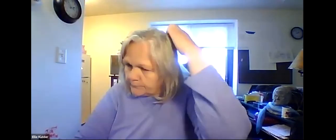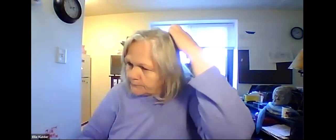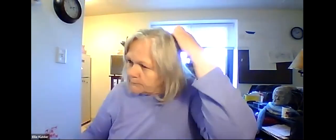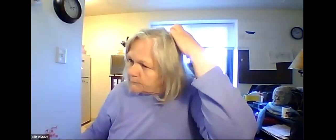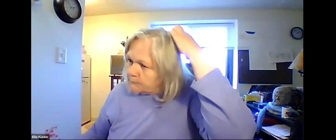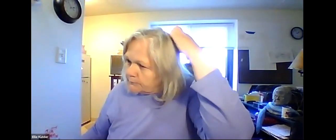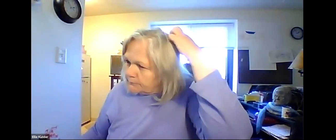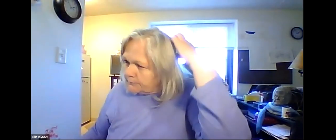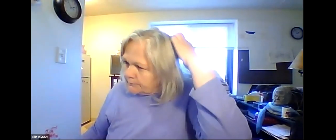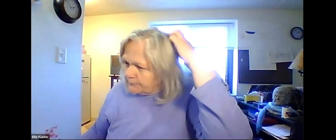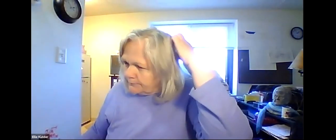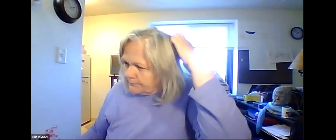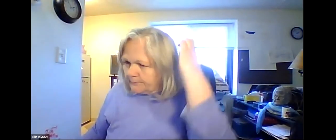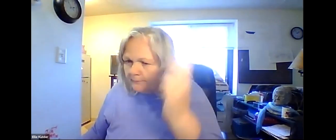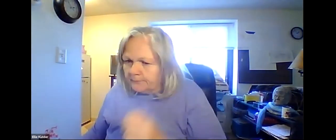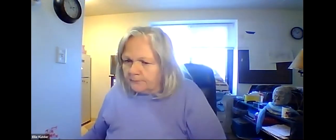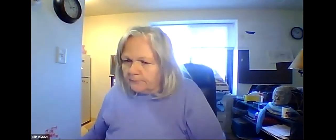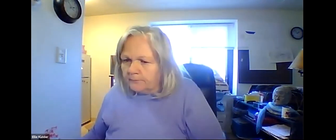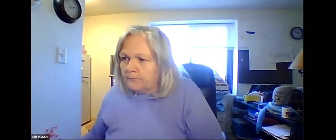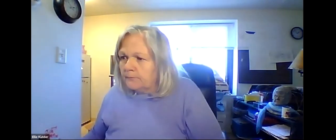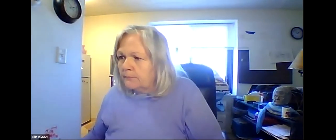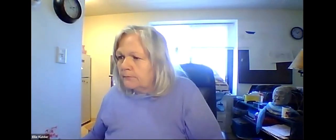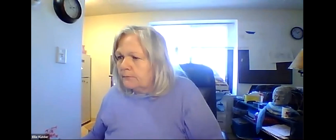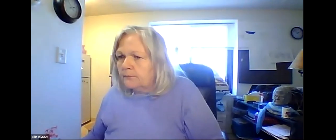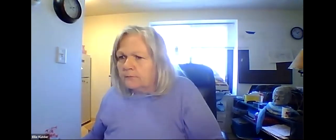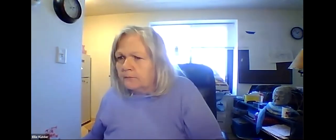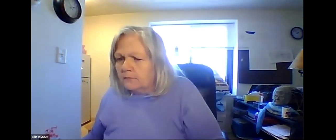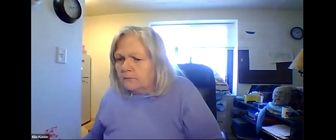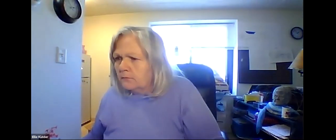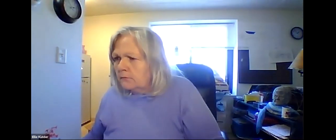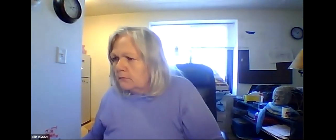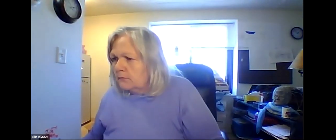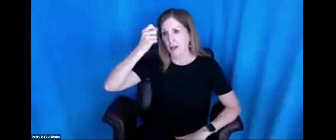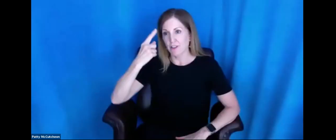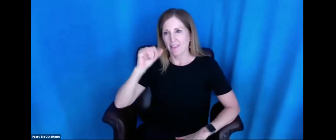My understanding -- that's a postal service issue, unfortunately, not for your office. But they handle it one of two ways.